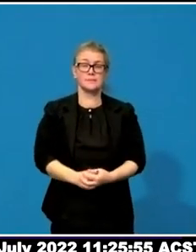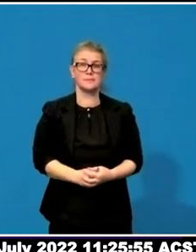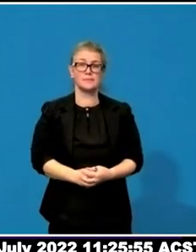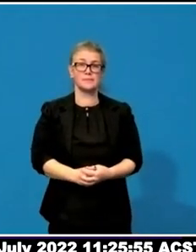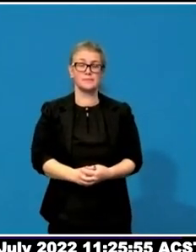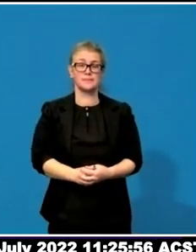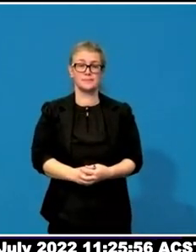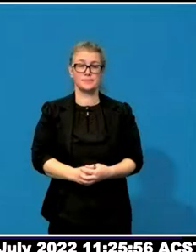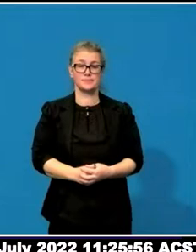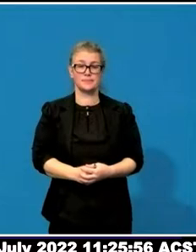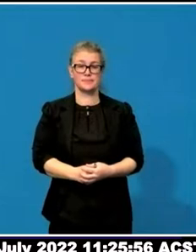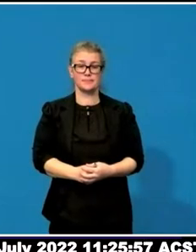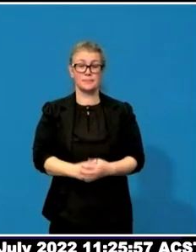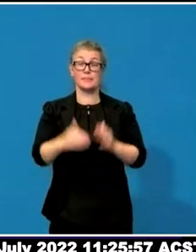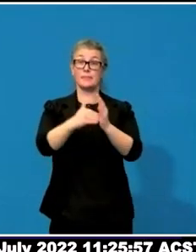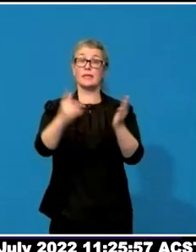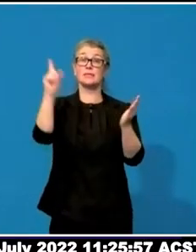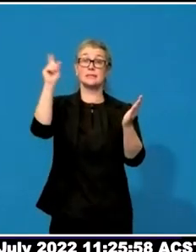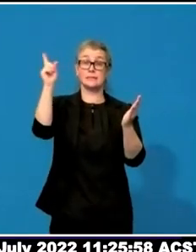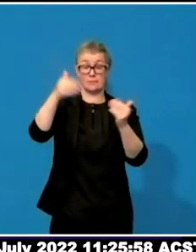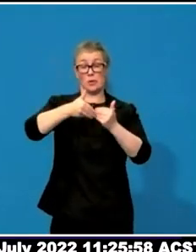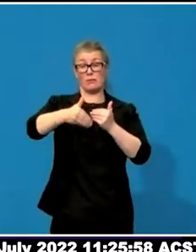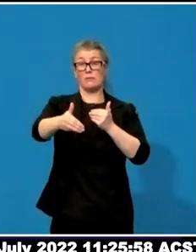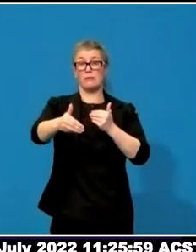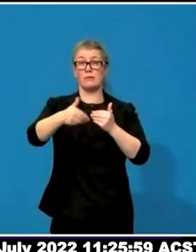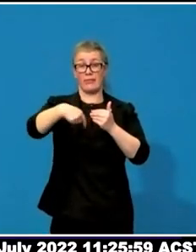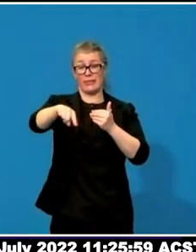For this hearing, he has produced under notice a written statement which responds to